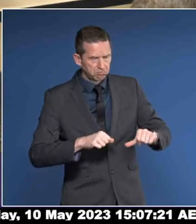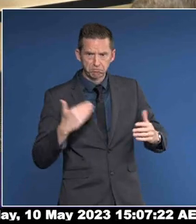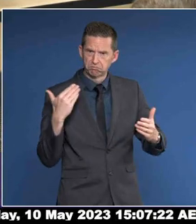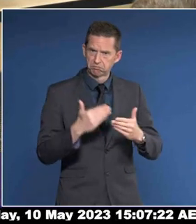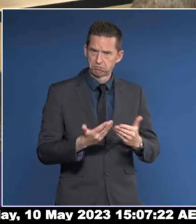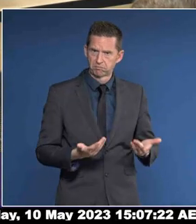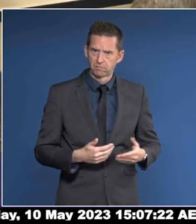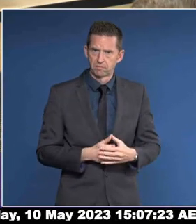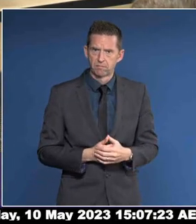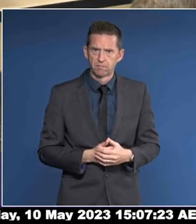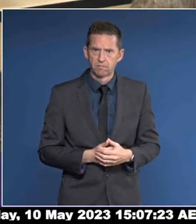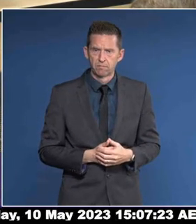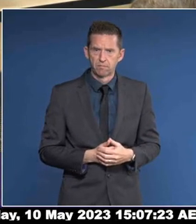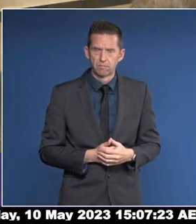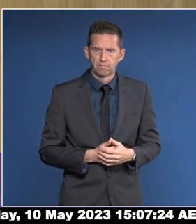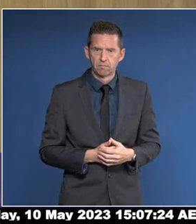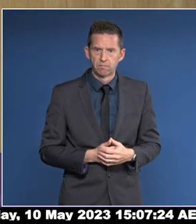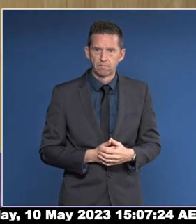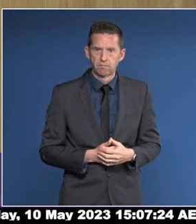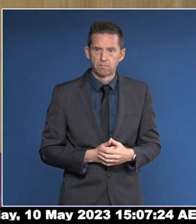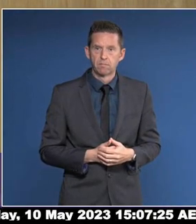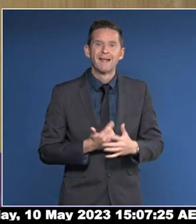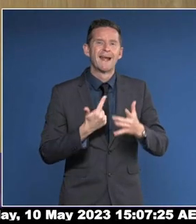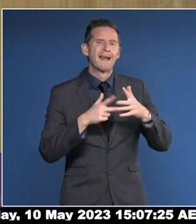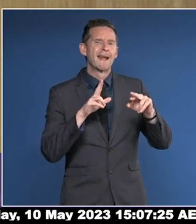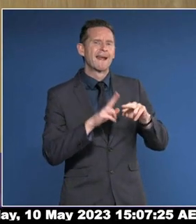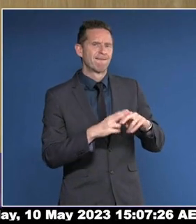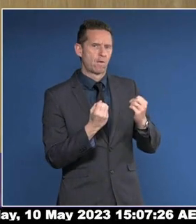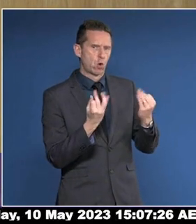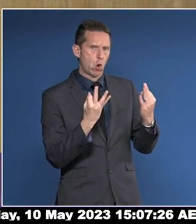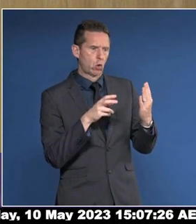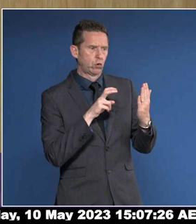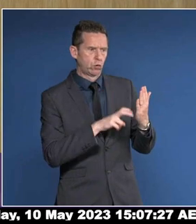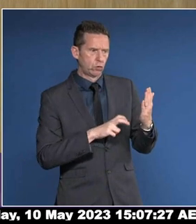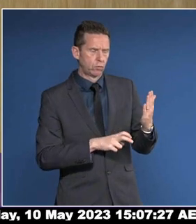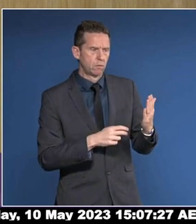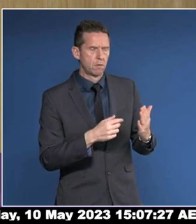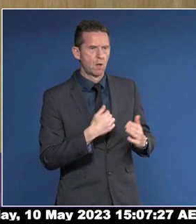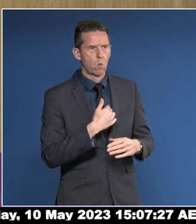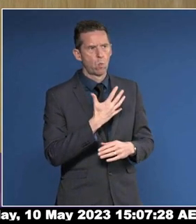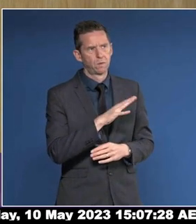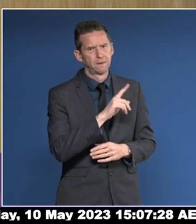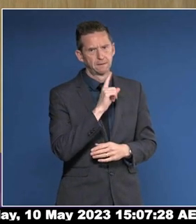If that has not been recorded, I would just like to say, if I may, that the